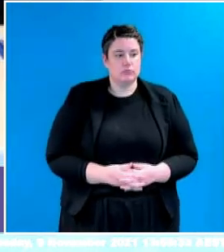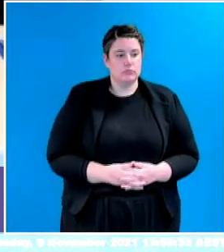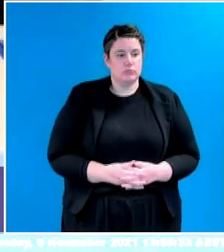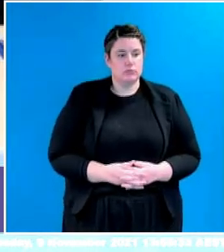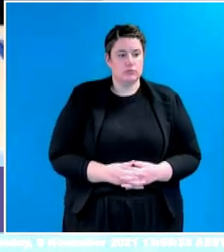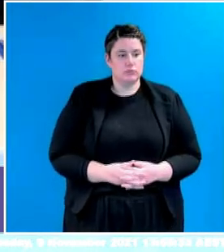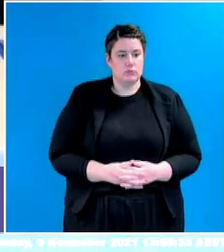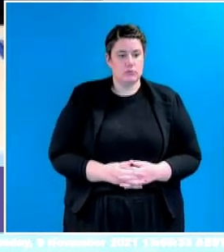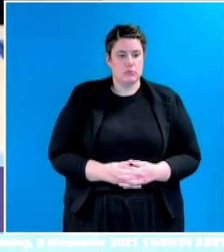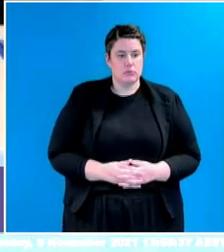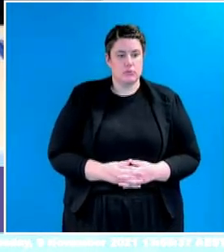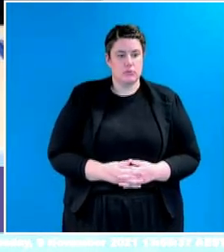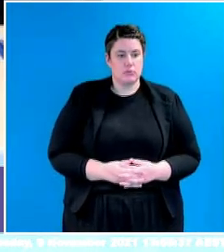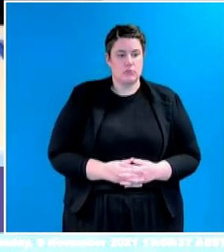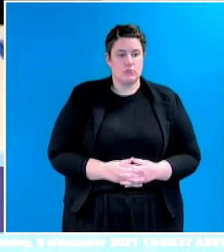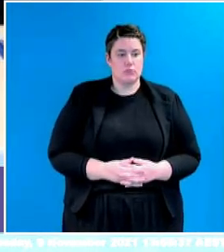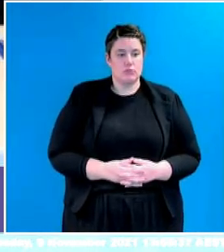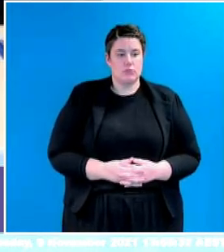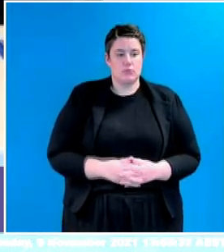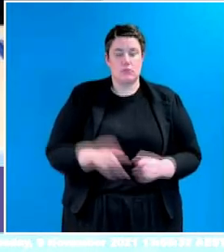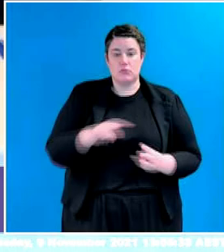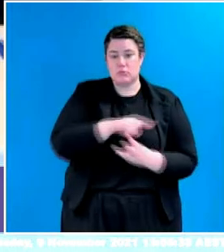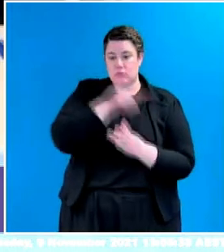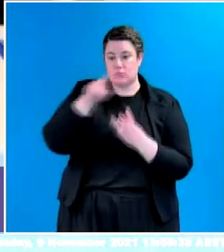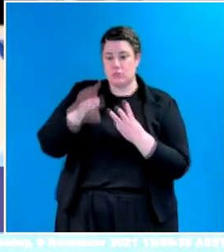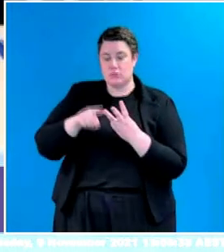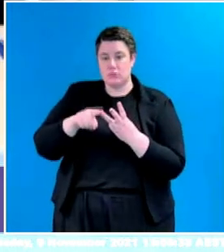I can see at the other end of the table Mr Walter.